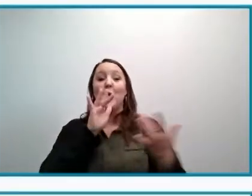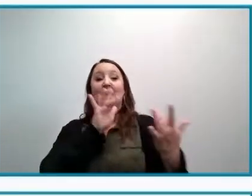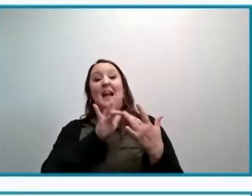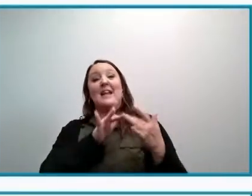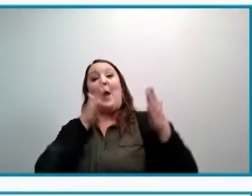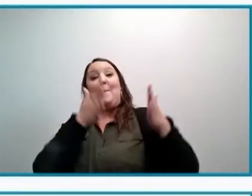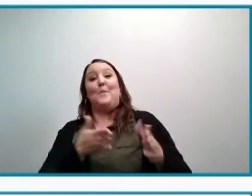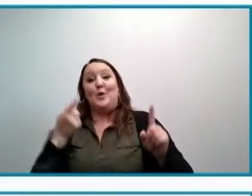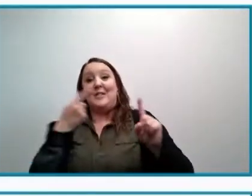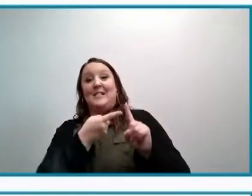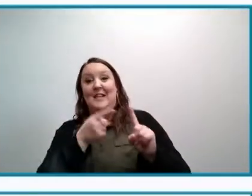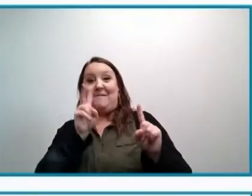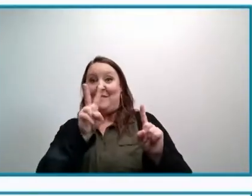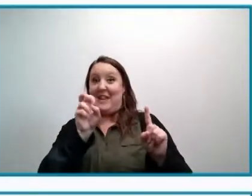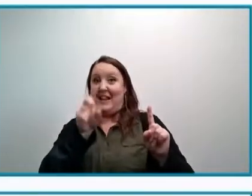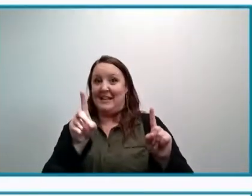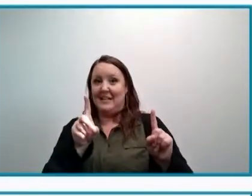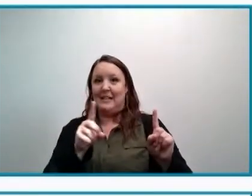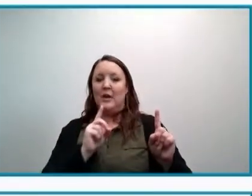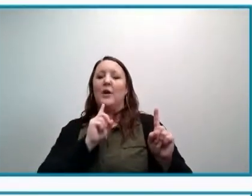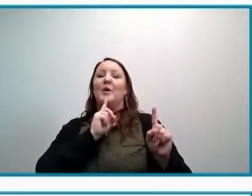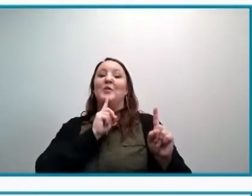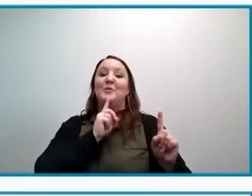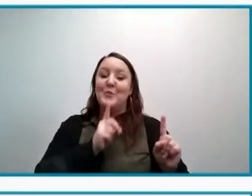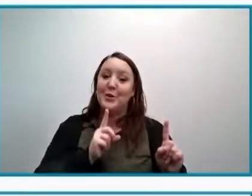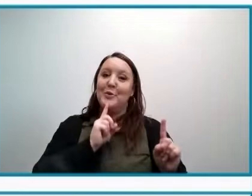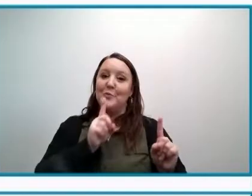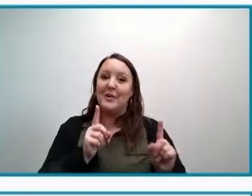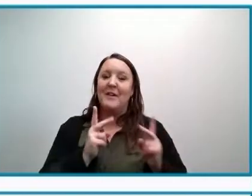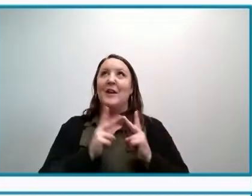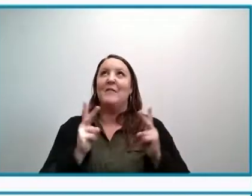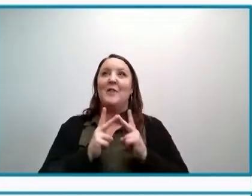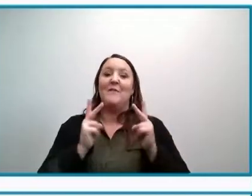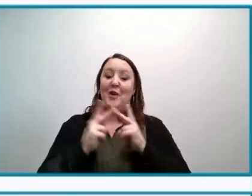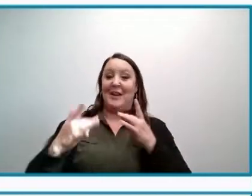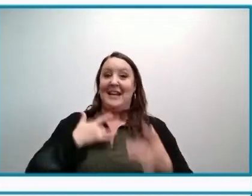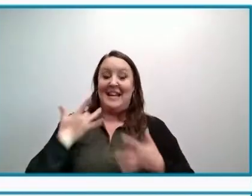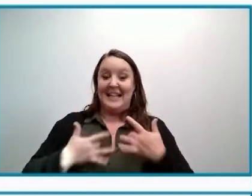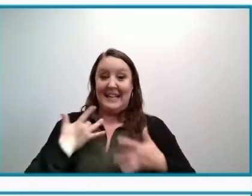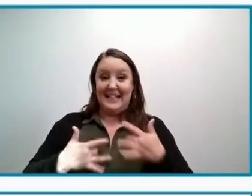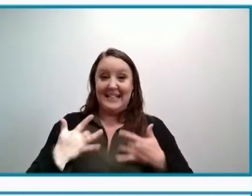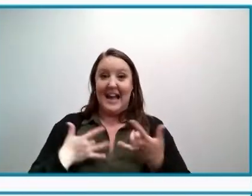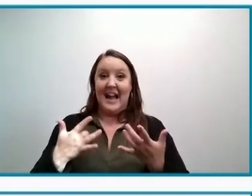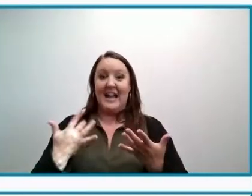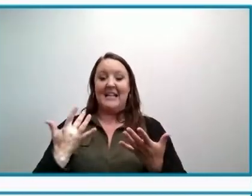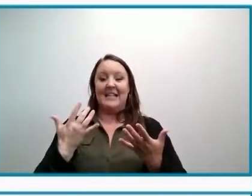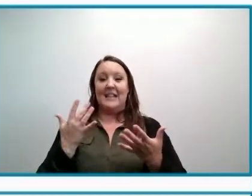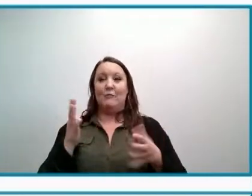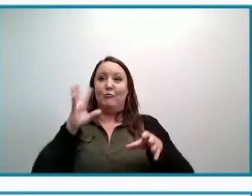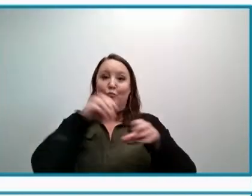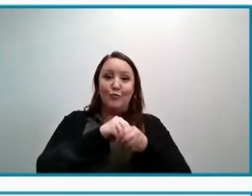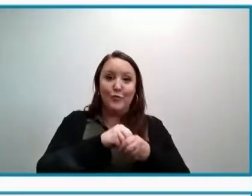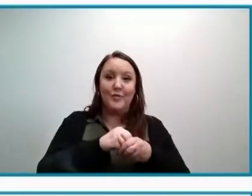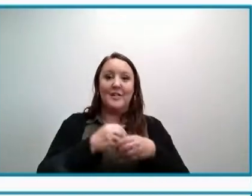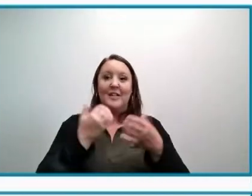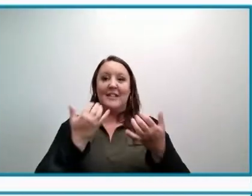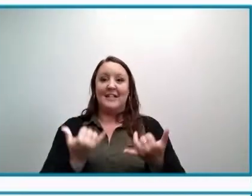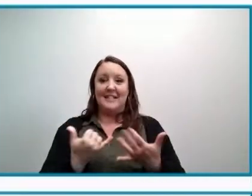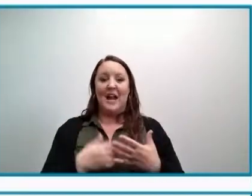really, very, very excited about us being, being there. And she's doing it, bring us snacks, , she brings a snack.